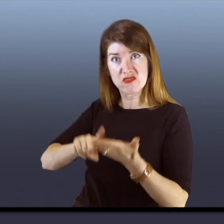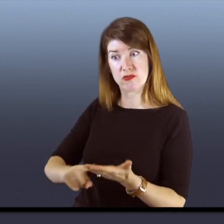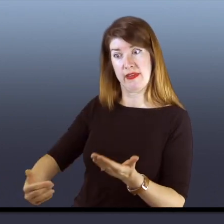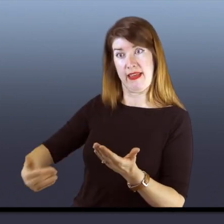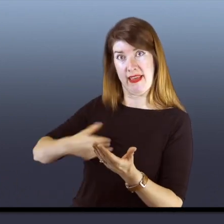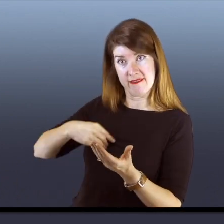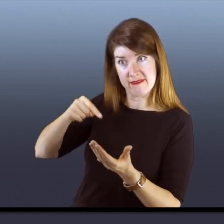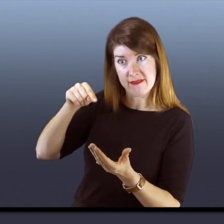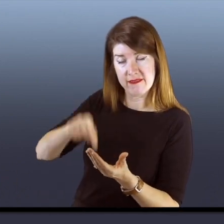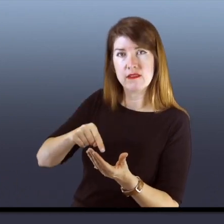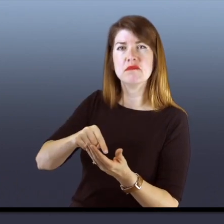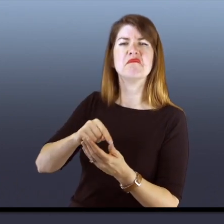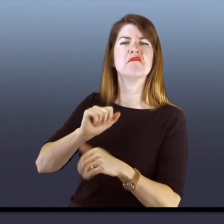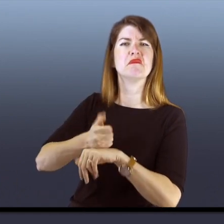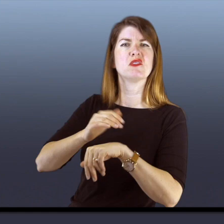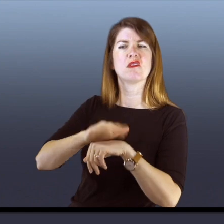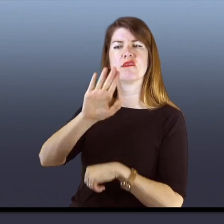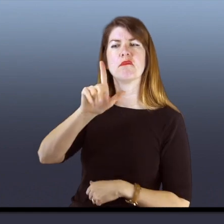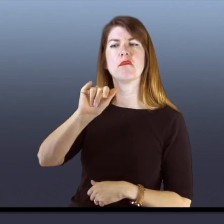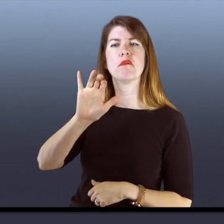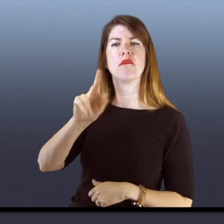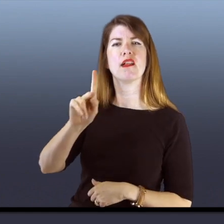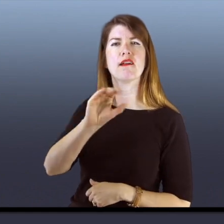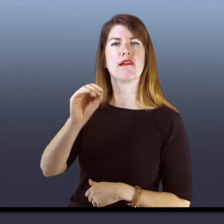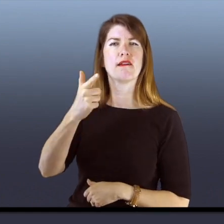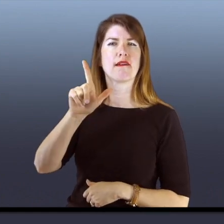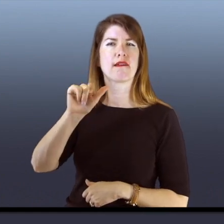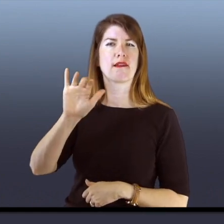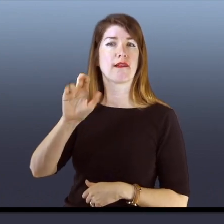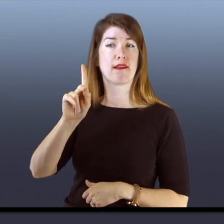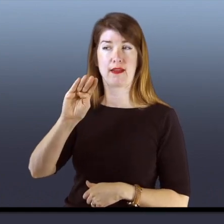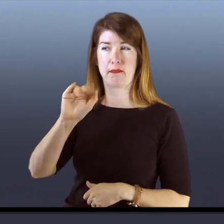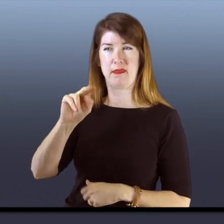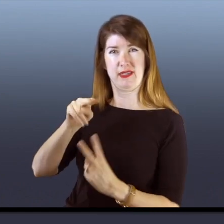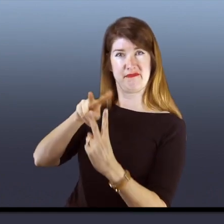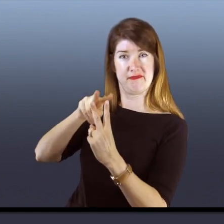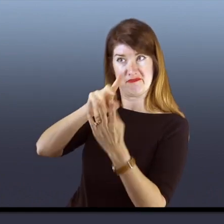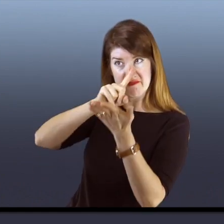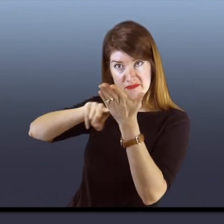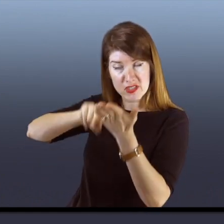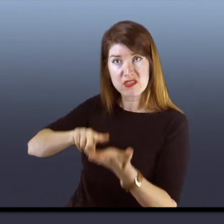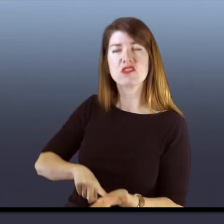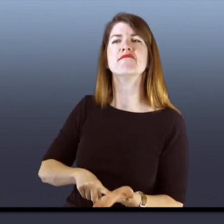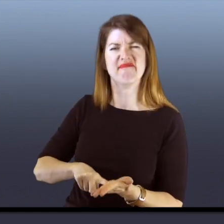we have a significant number of deaf individuals that have attempted suicide.